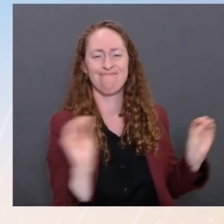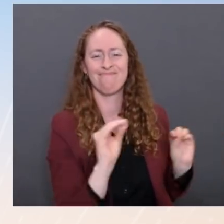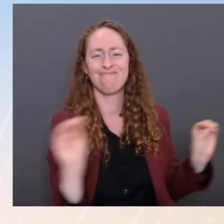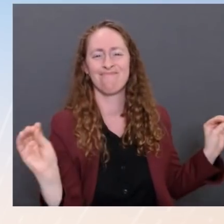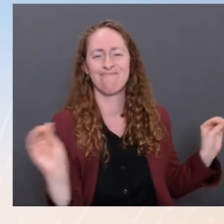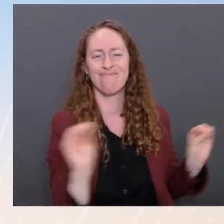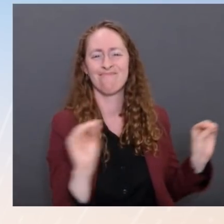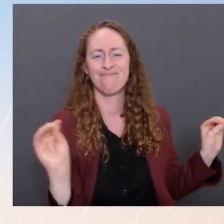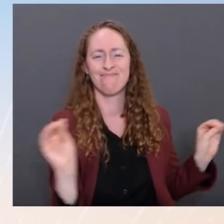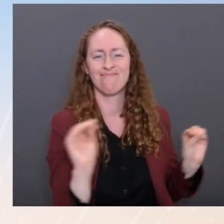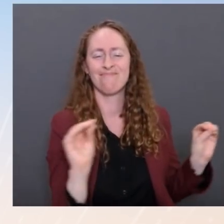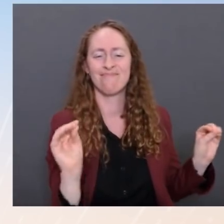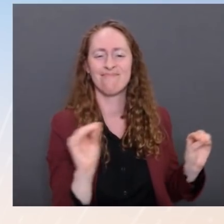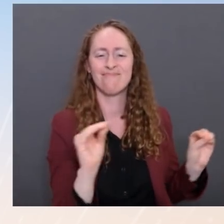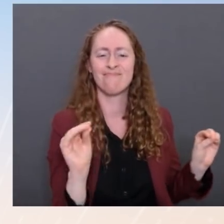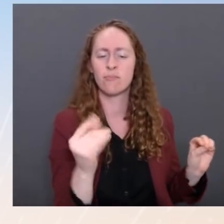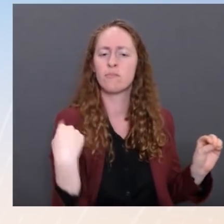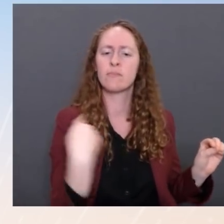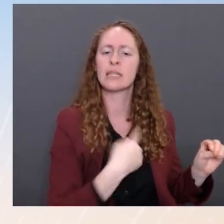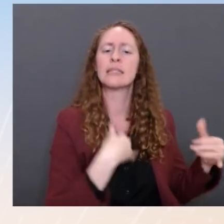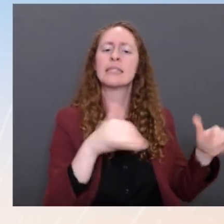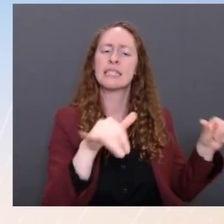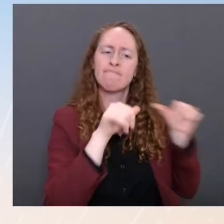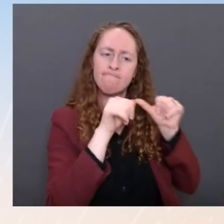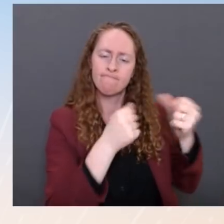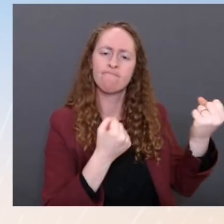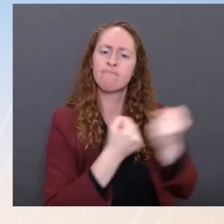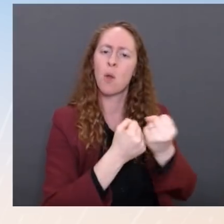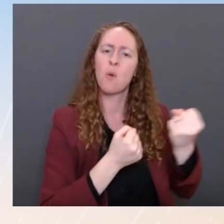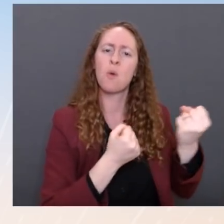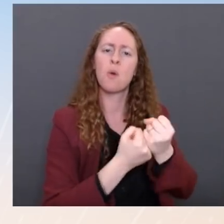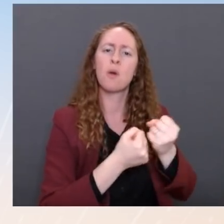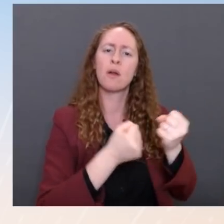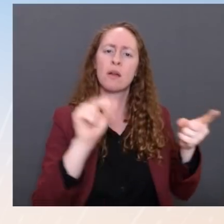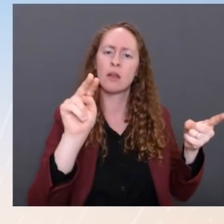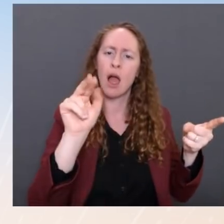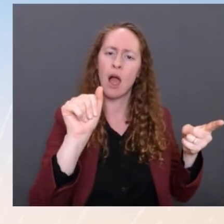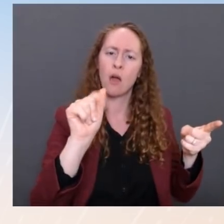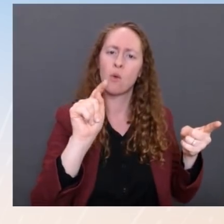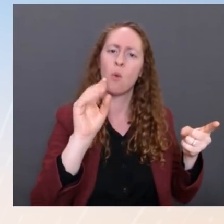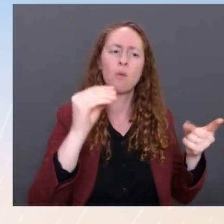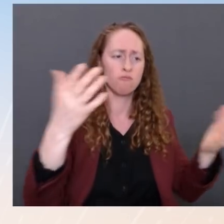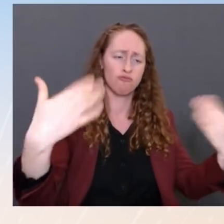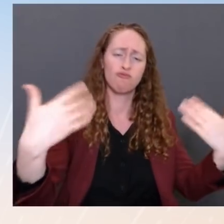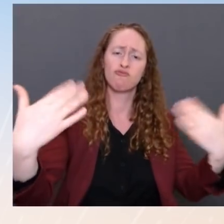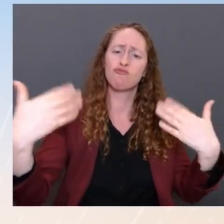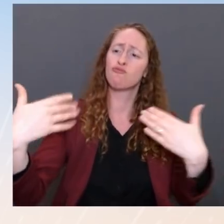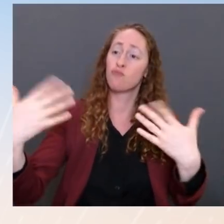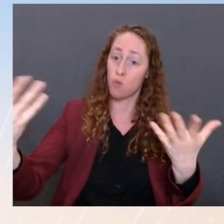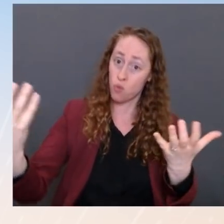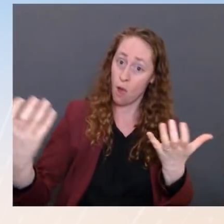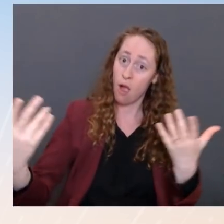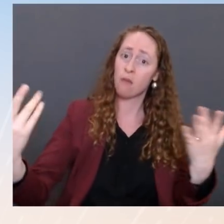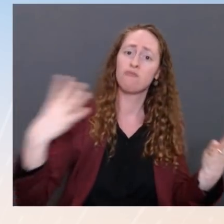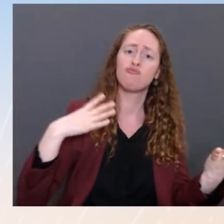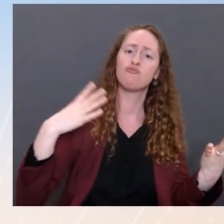And certainly, given Finland and Sweden are -- have longstanding important partnerships with the United States, with NATO countries.